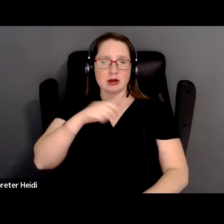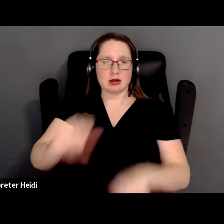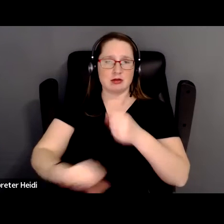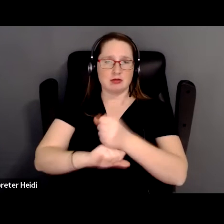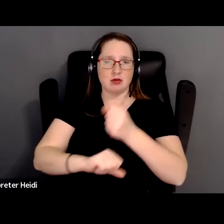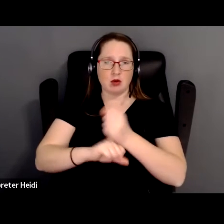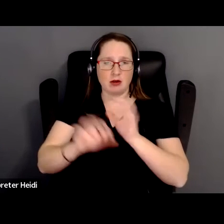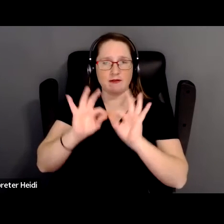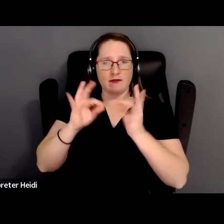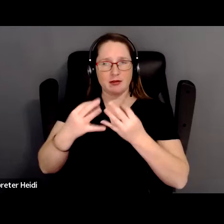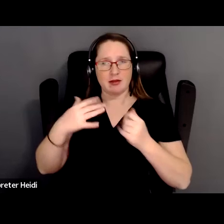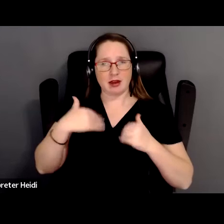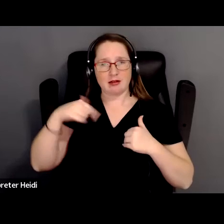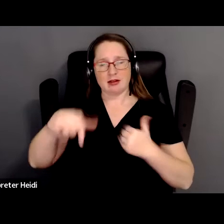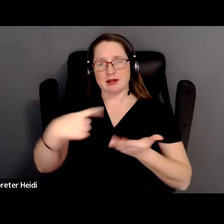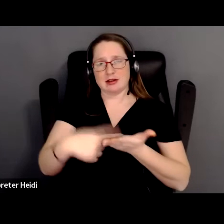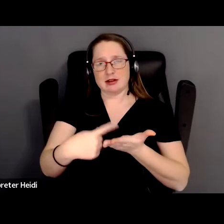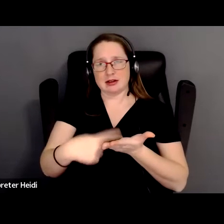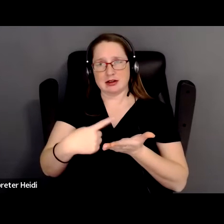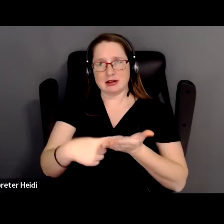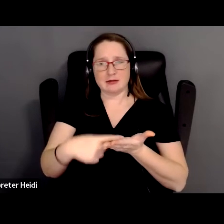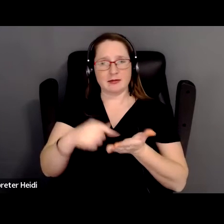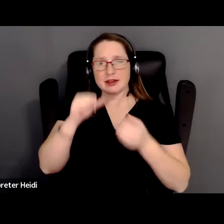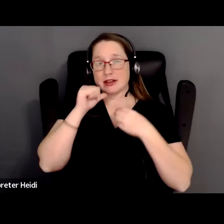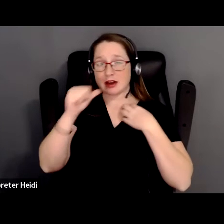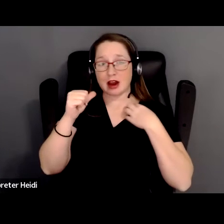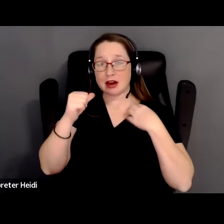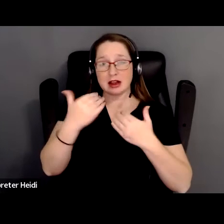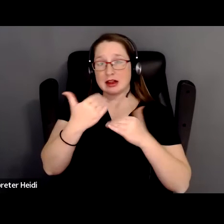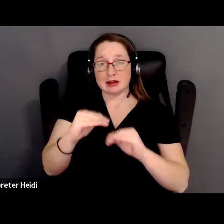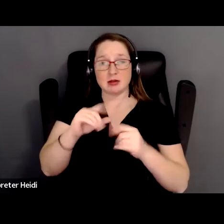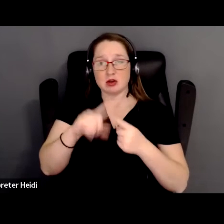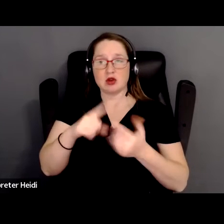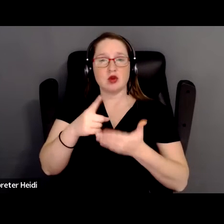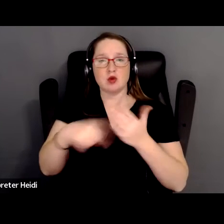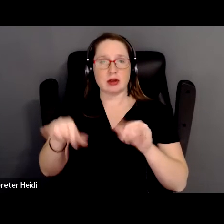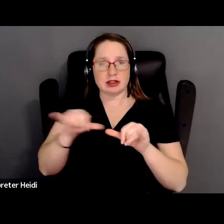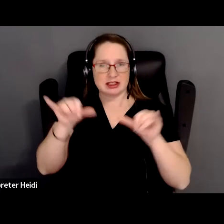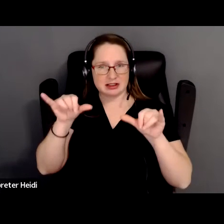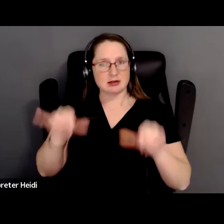to have this discussion that is not limited to what the system usually